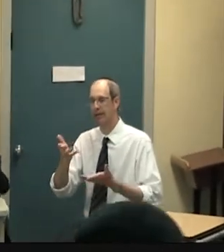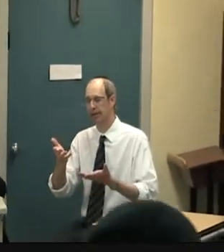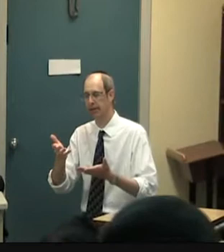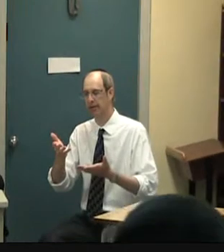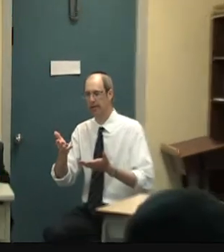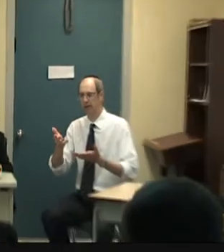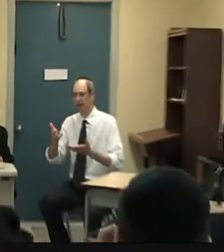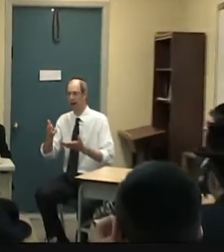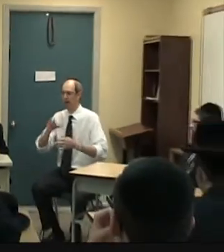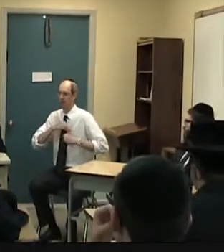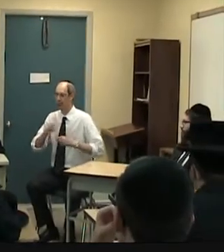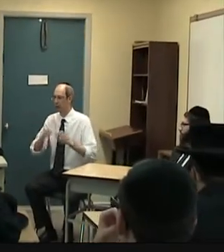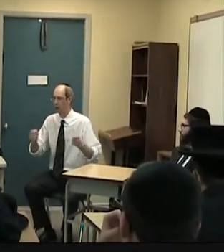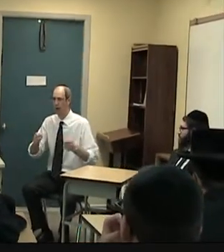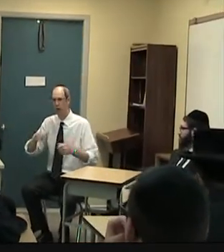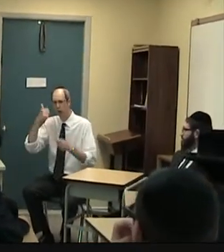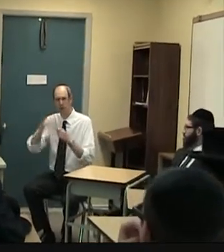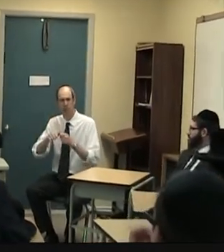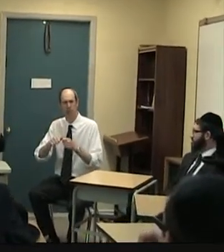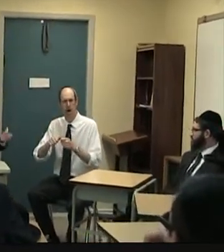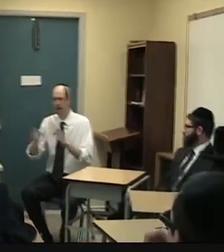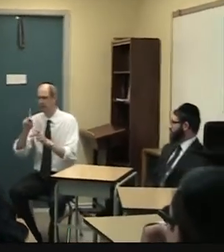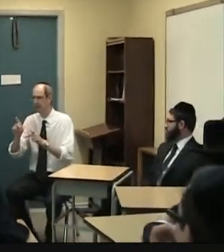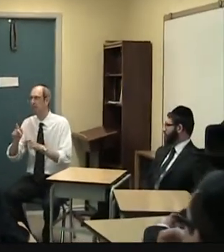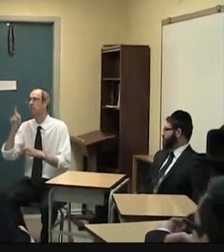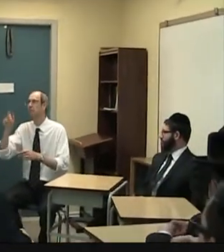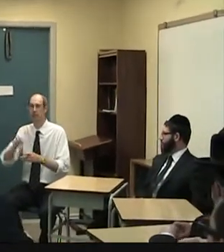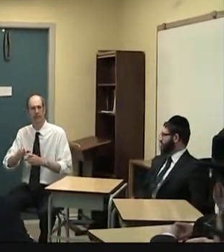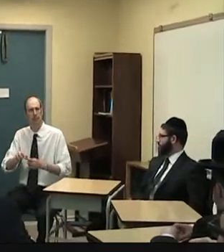quality stroll that he was special there was nothing mazey not a very famous mace